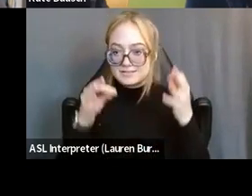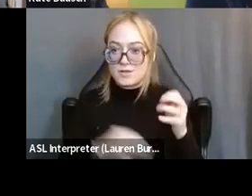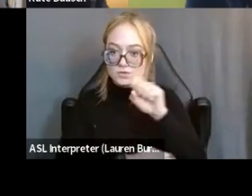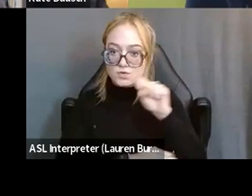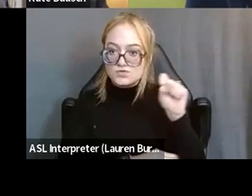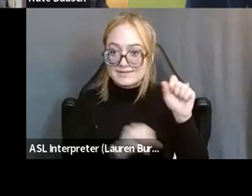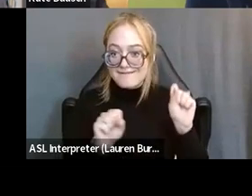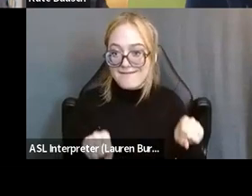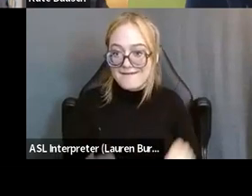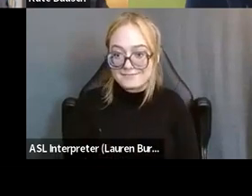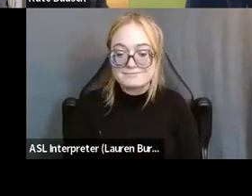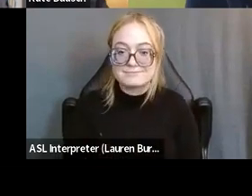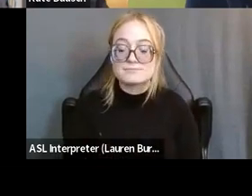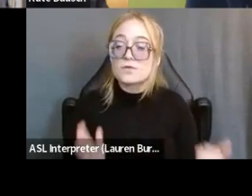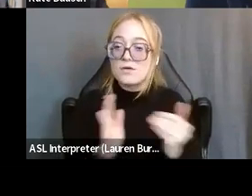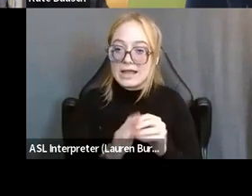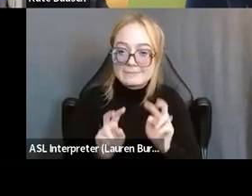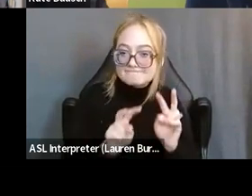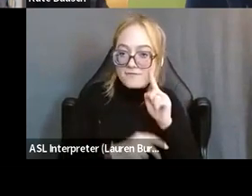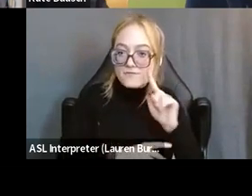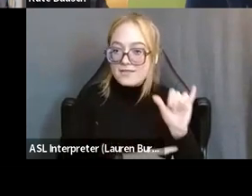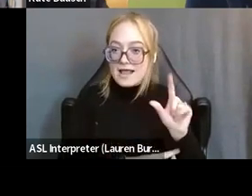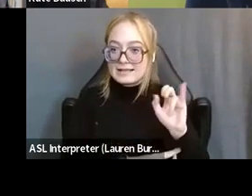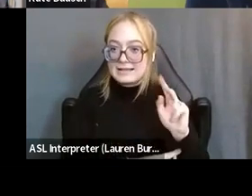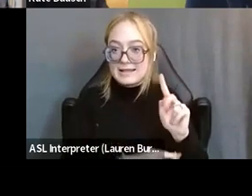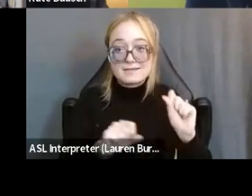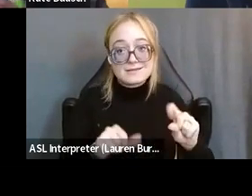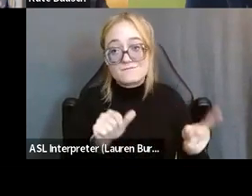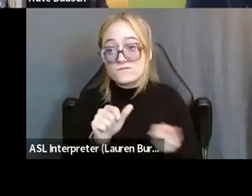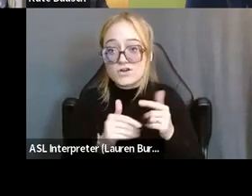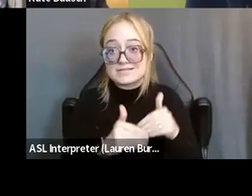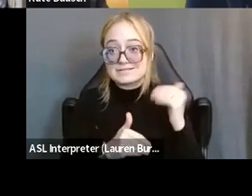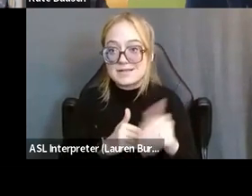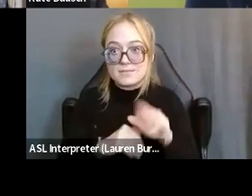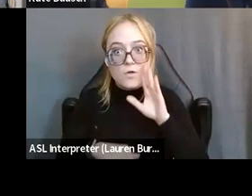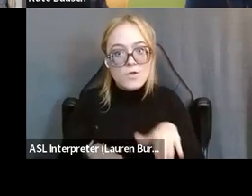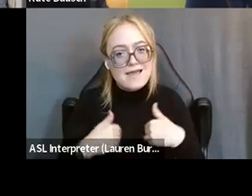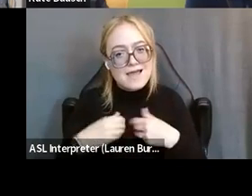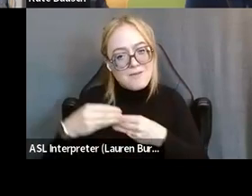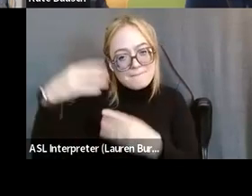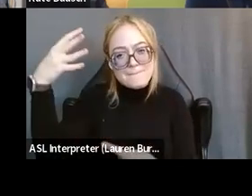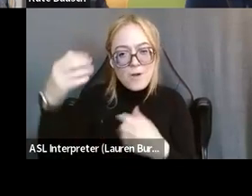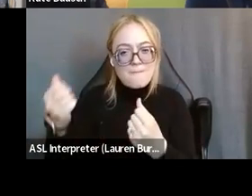So again, look for that link. That could be your first step. I know there were many questions that were asking that,